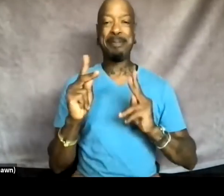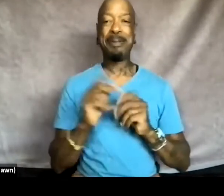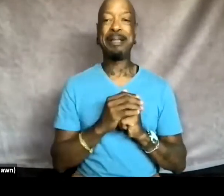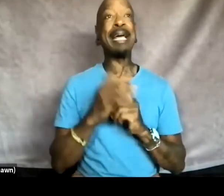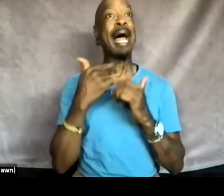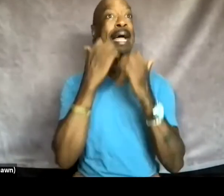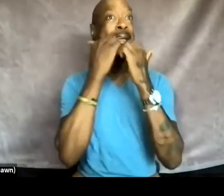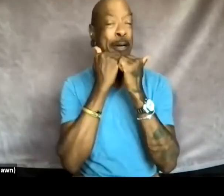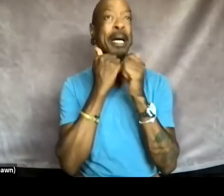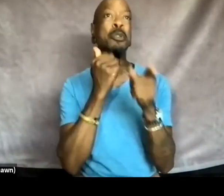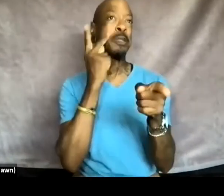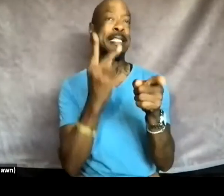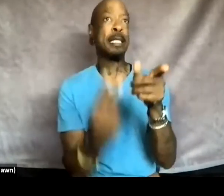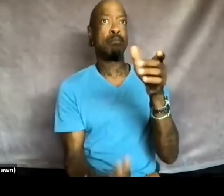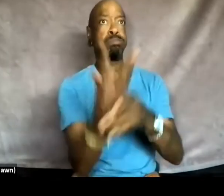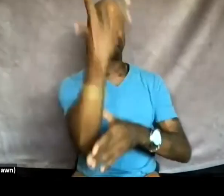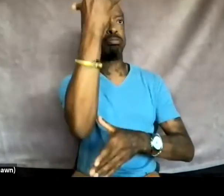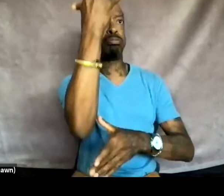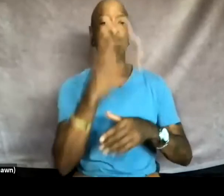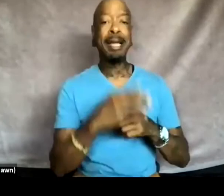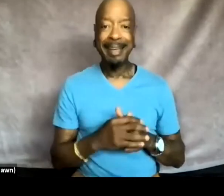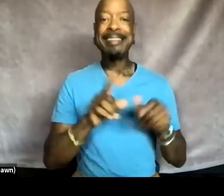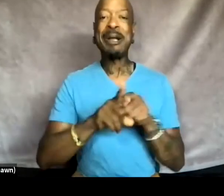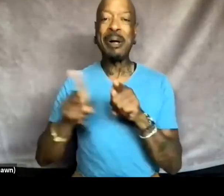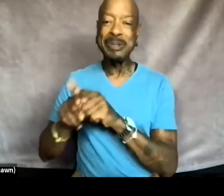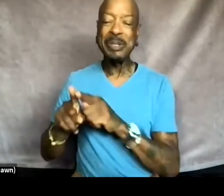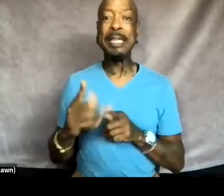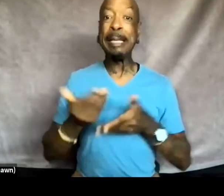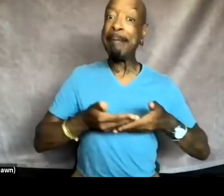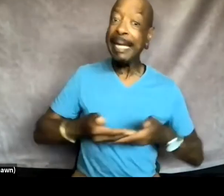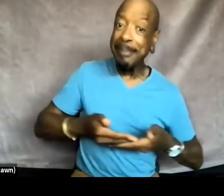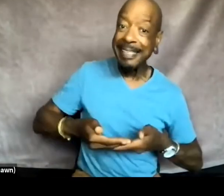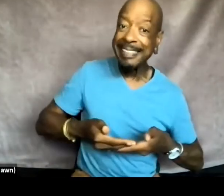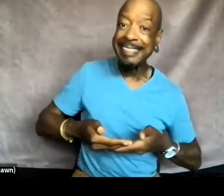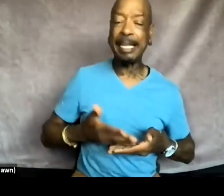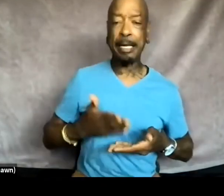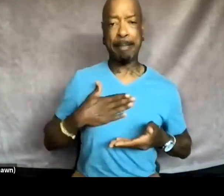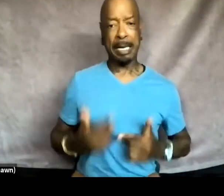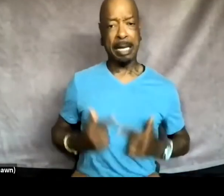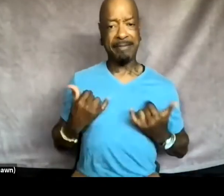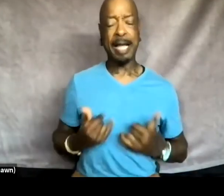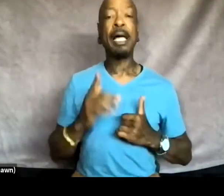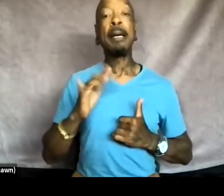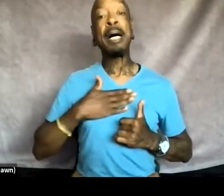Keah Brown: and also all the little babies that are in my life with my friends kids and